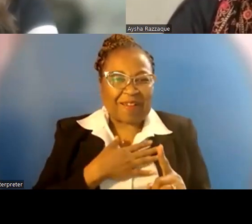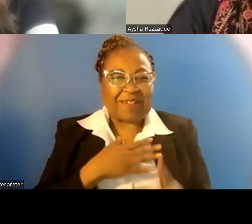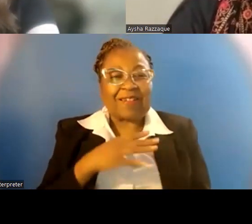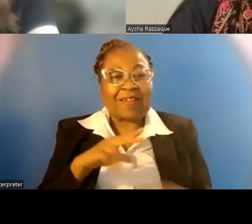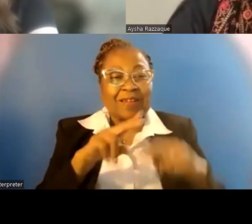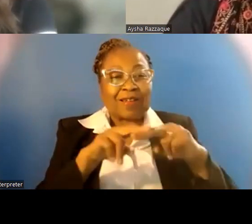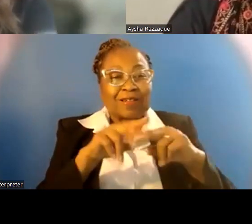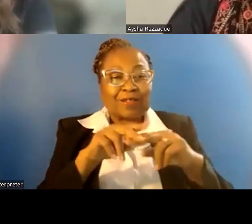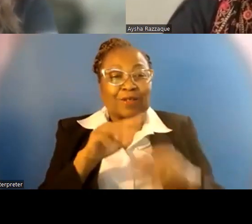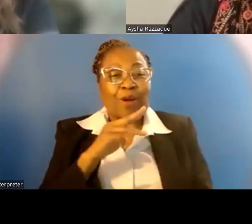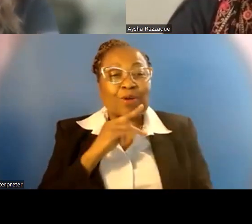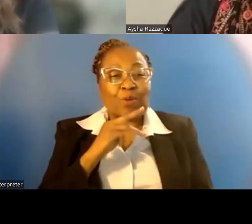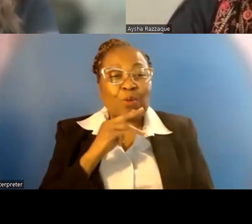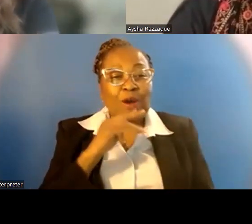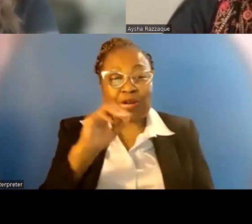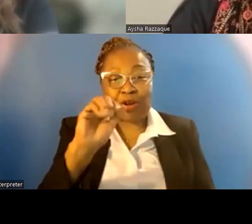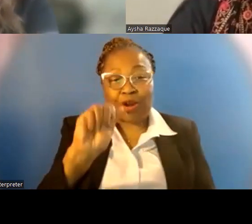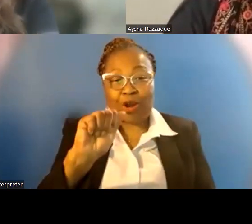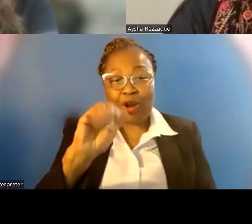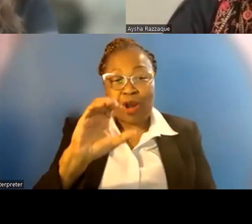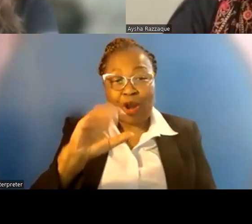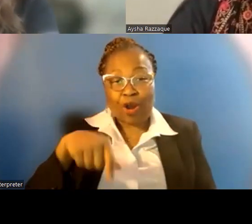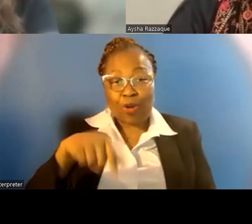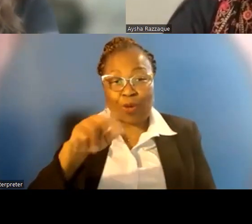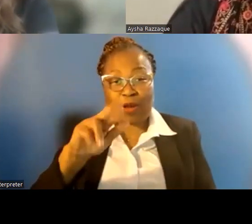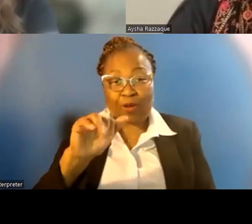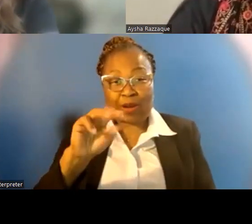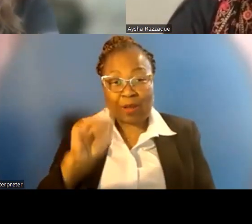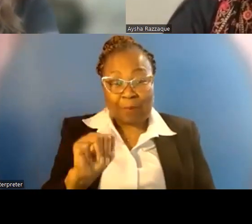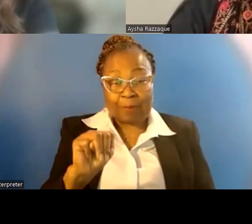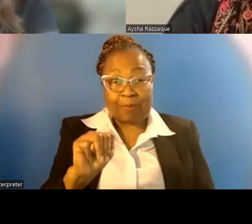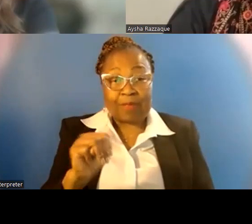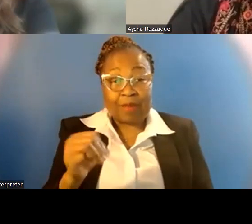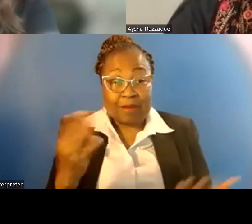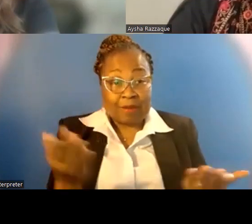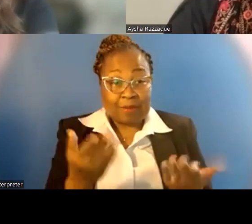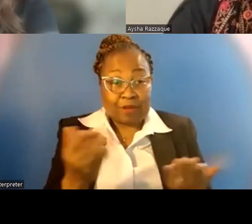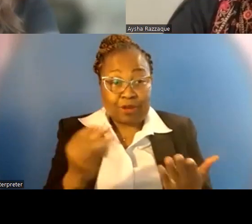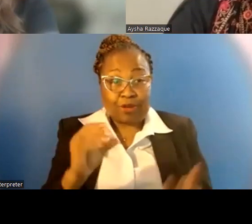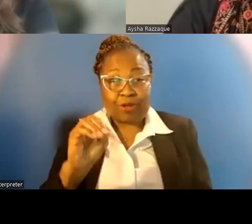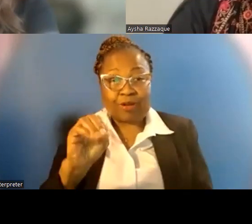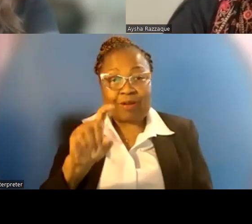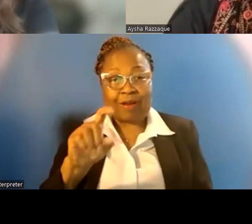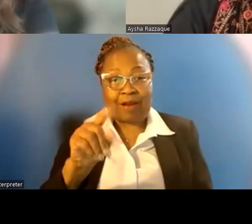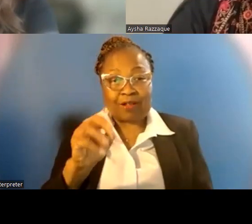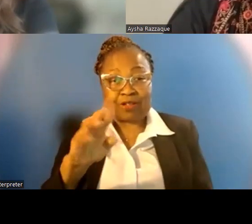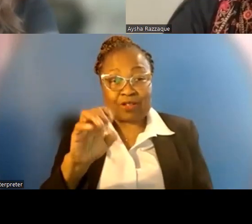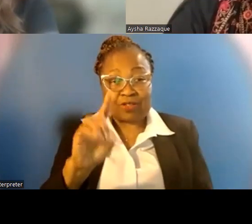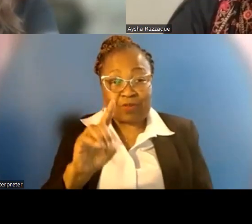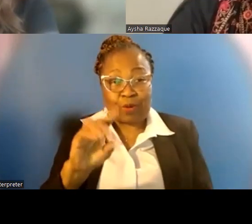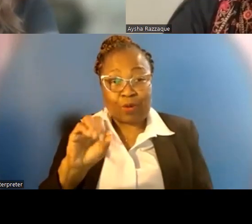Today I am calling in from Oxford, Ohio as I work at Miami University.